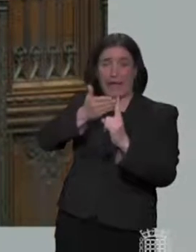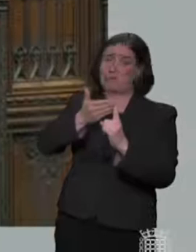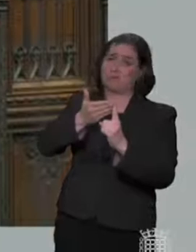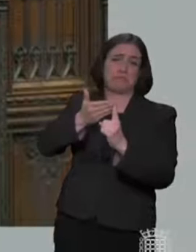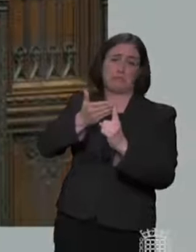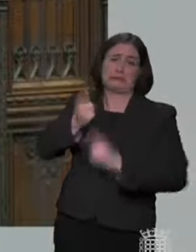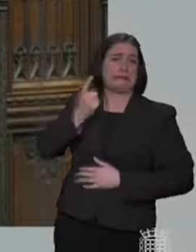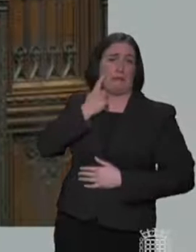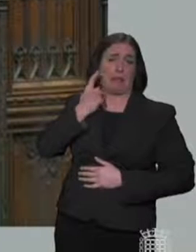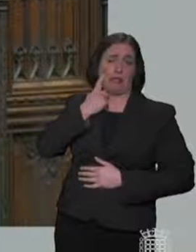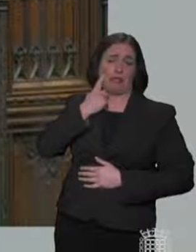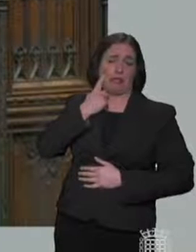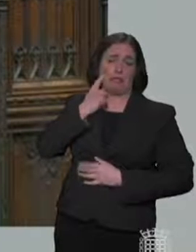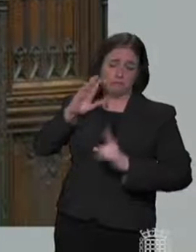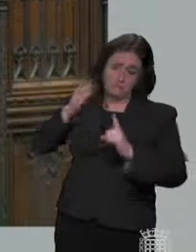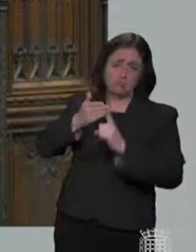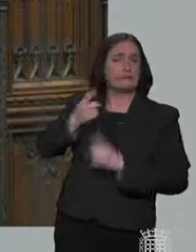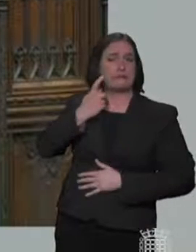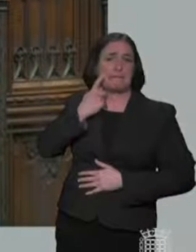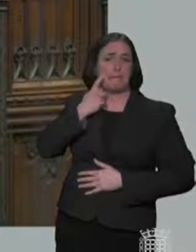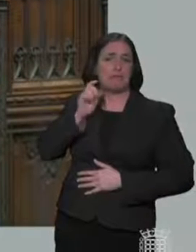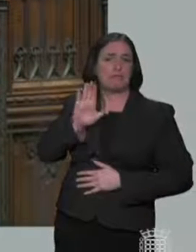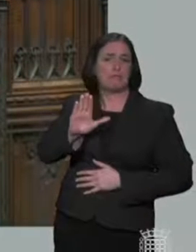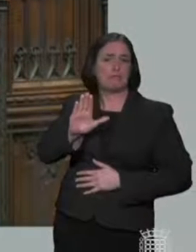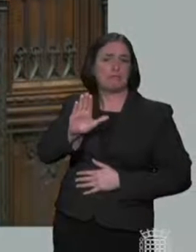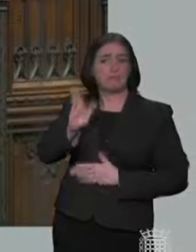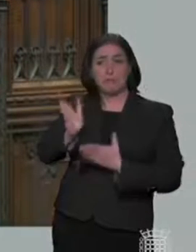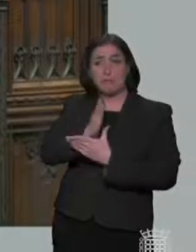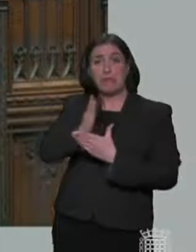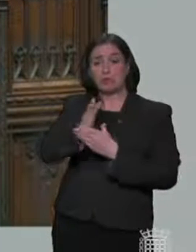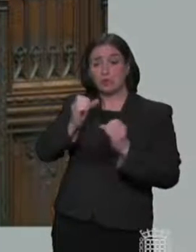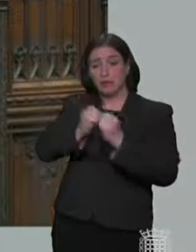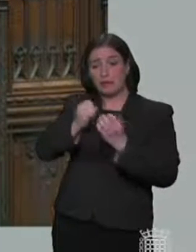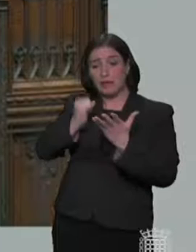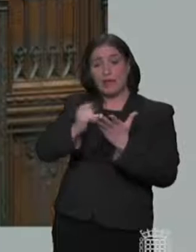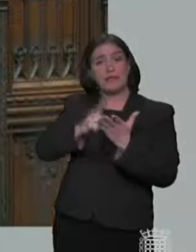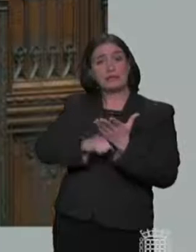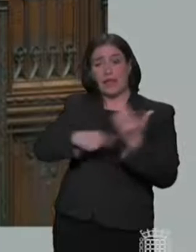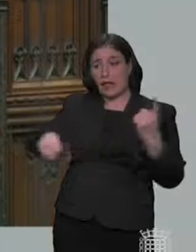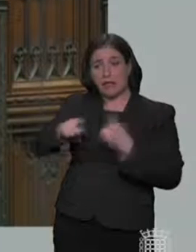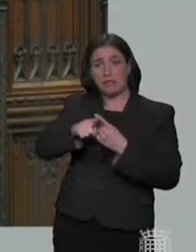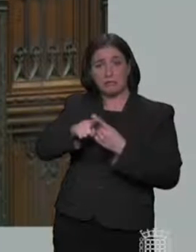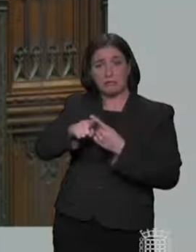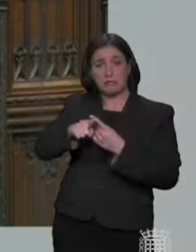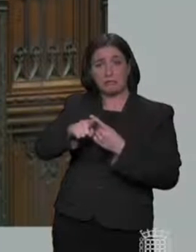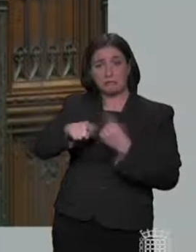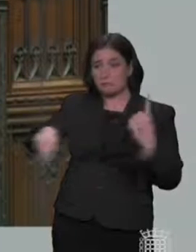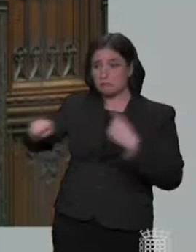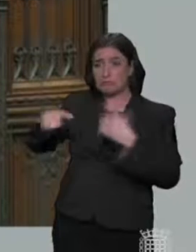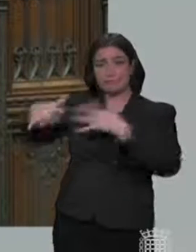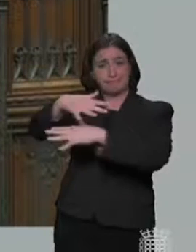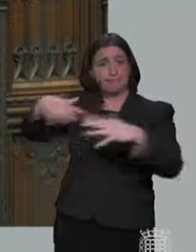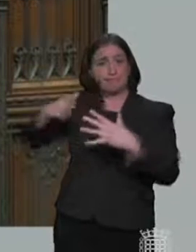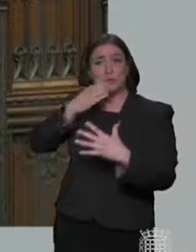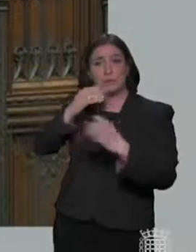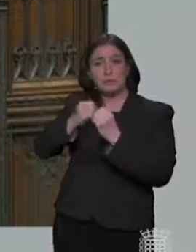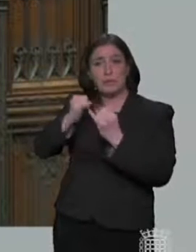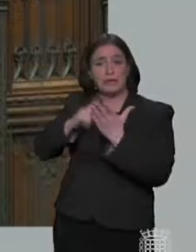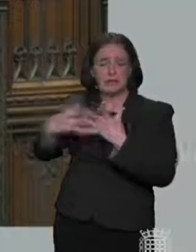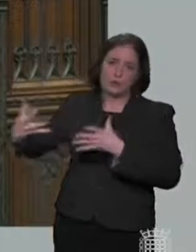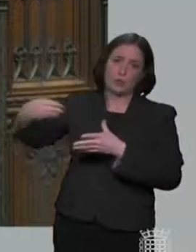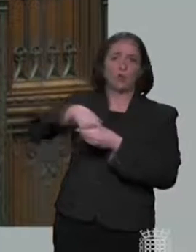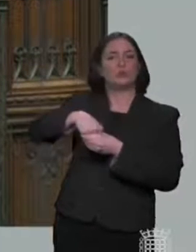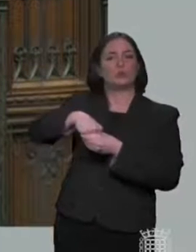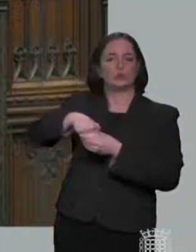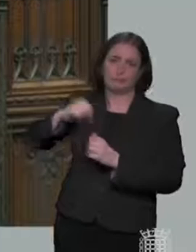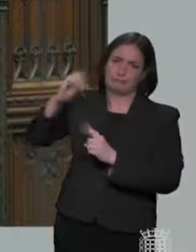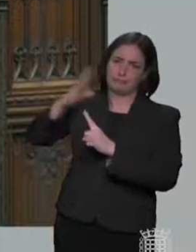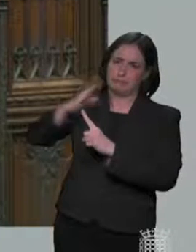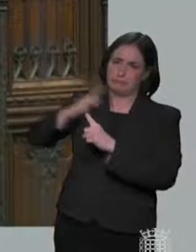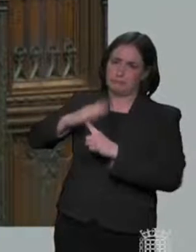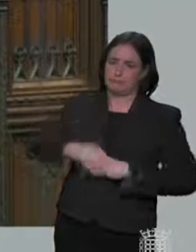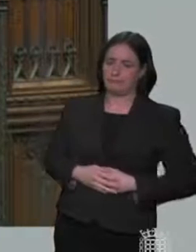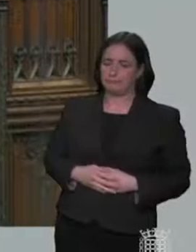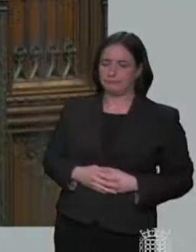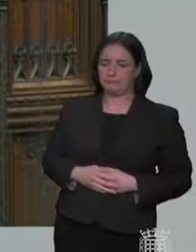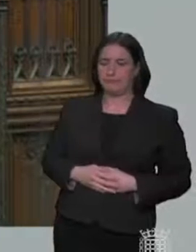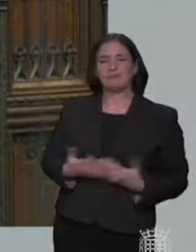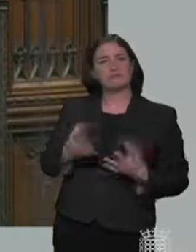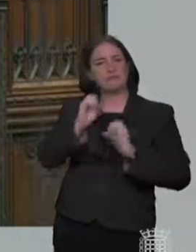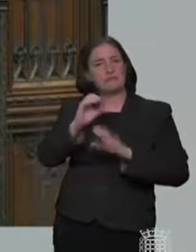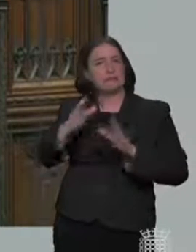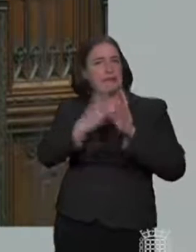simply this to include bsl signers one example to make the point imagine you are a bsl signer